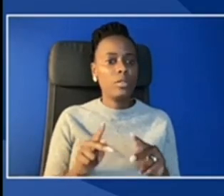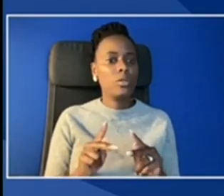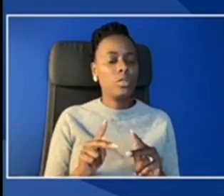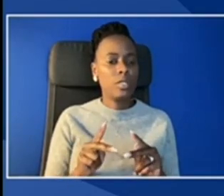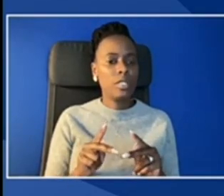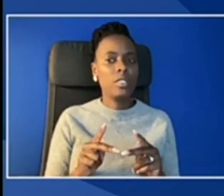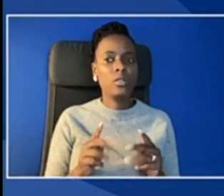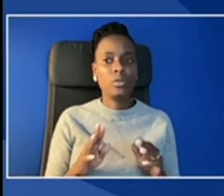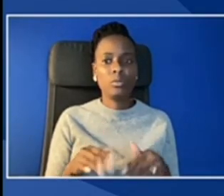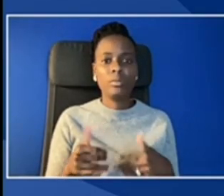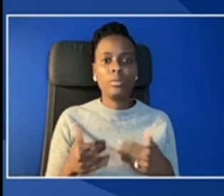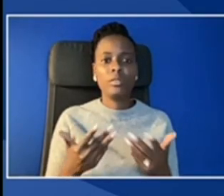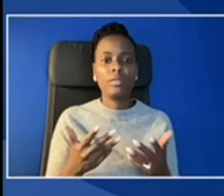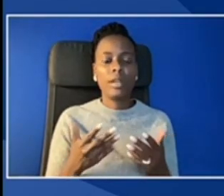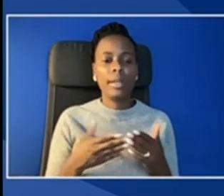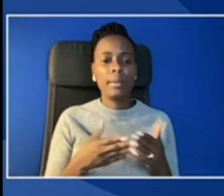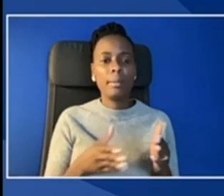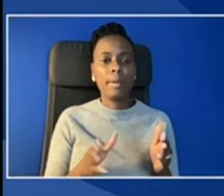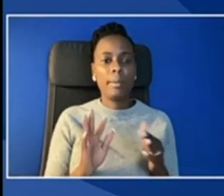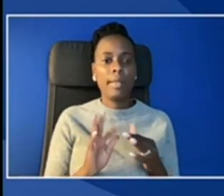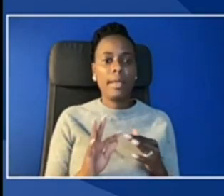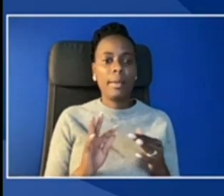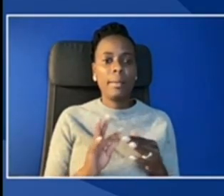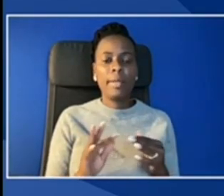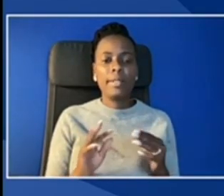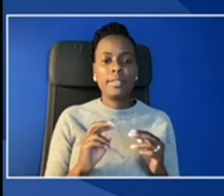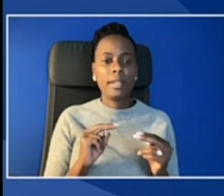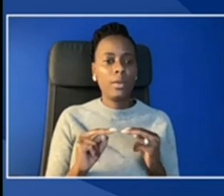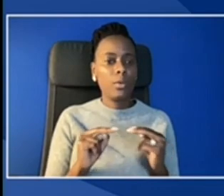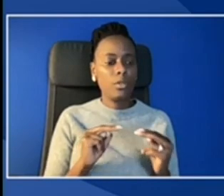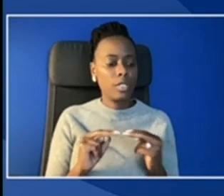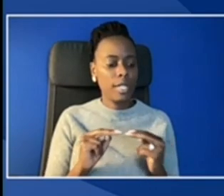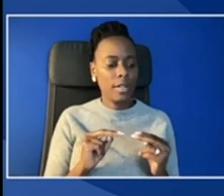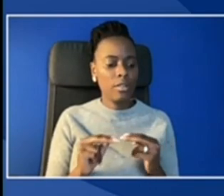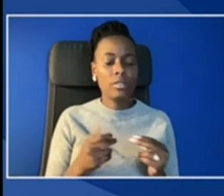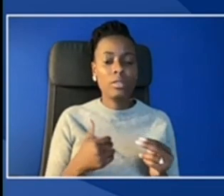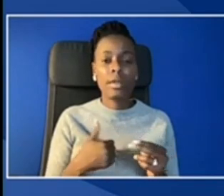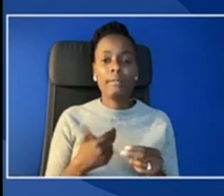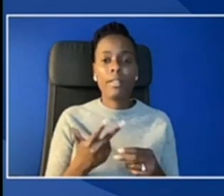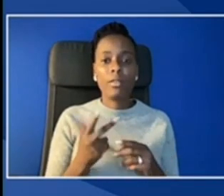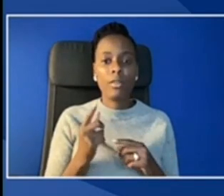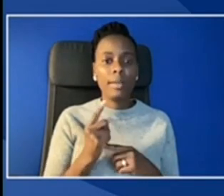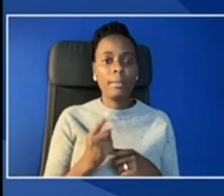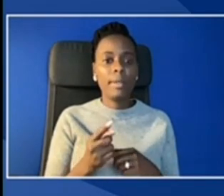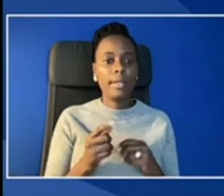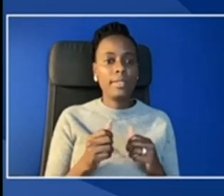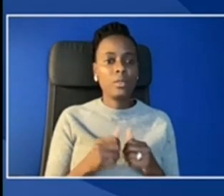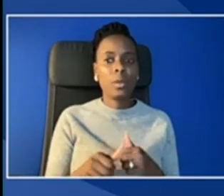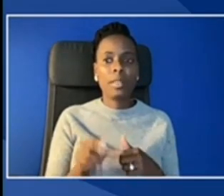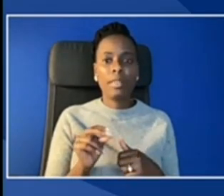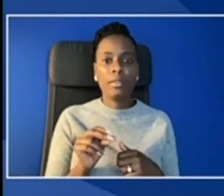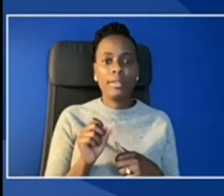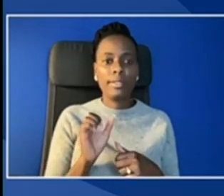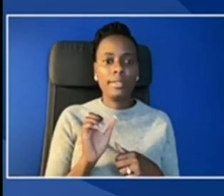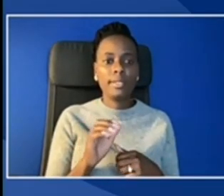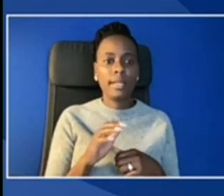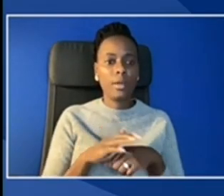public comment directly to the negotiators here today. You'll have three minutes with a 30-second warning, and your time begins right now.